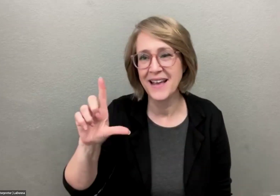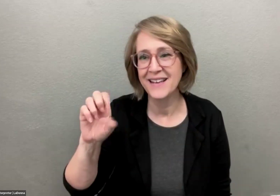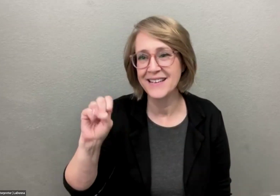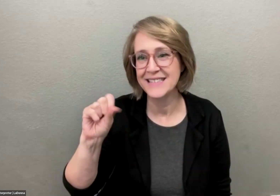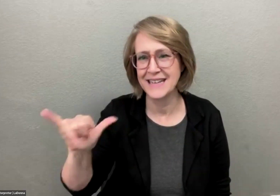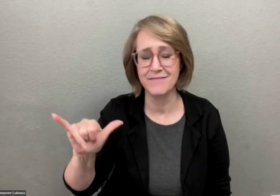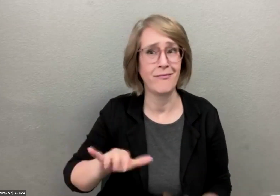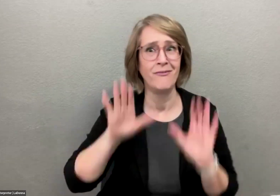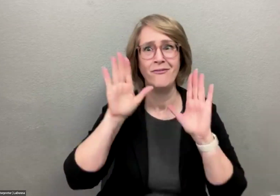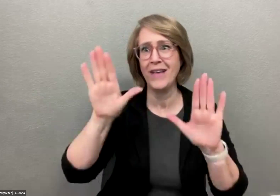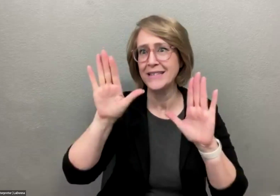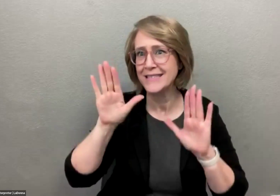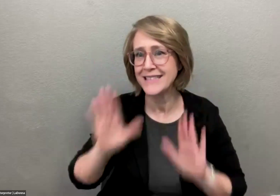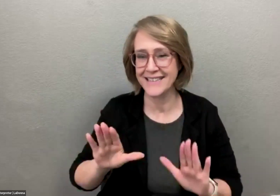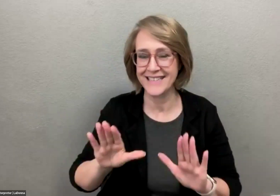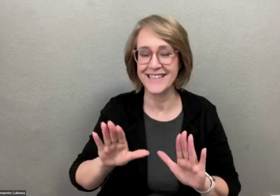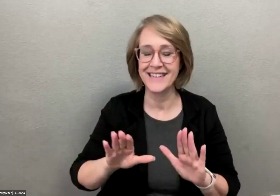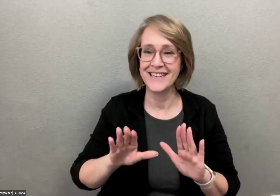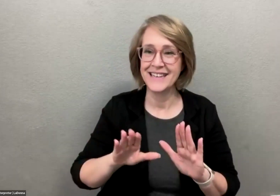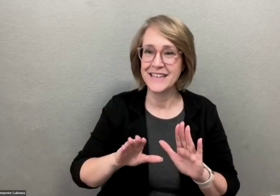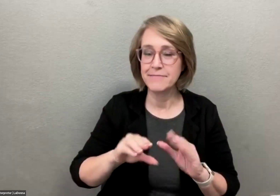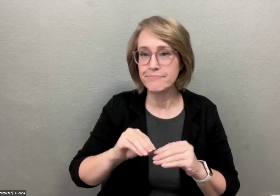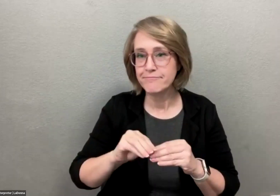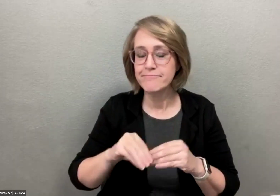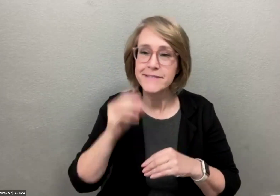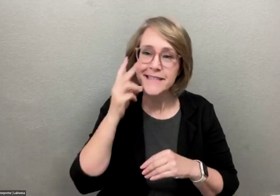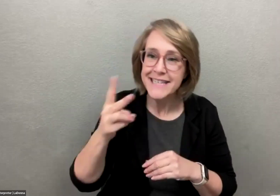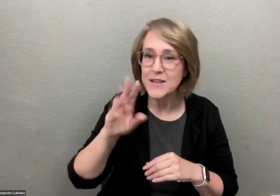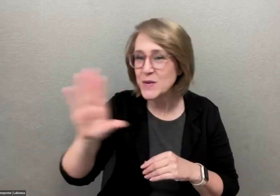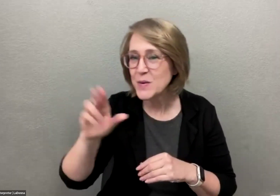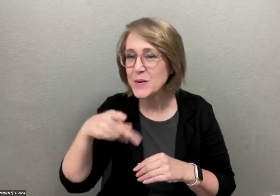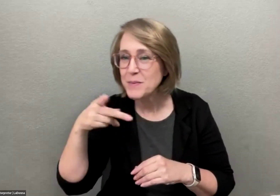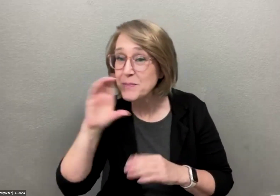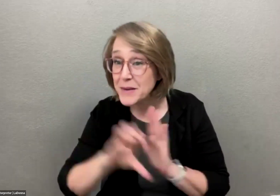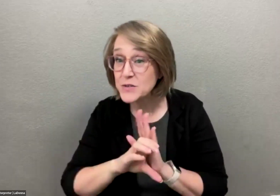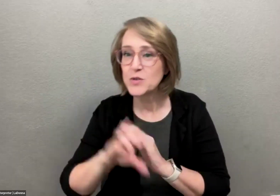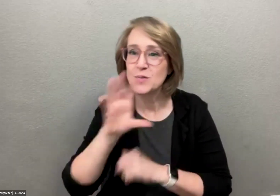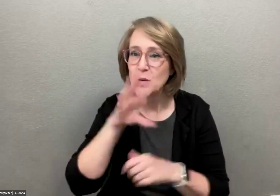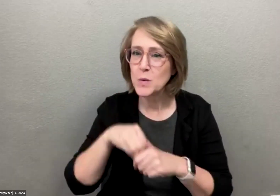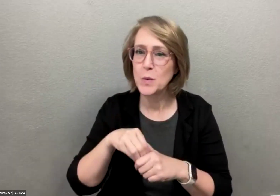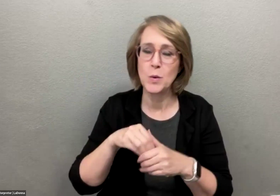SLIDE SHOW AND I LOVED THE PICTURES BEING ABLE TO SEE WHAT EVERYBODY IS UP TO. THANK YOU SO MUCH.